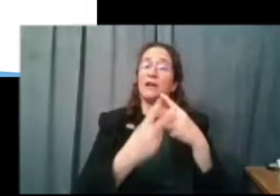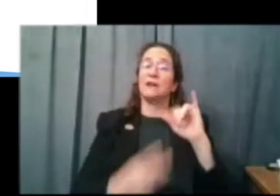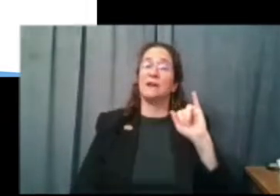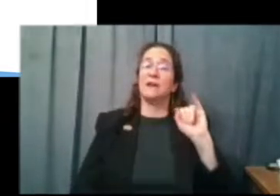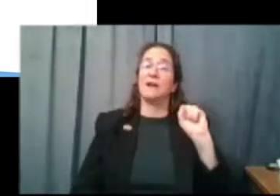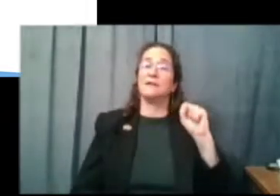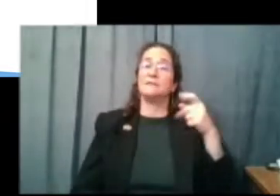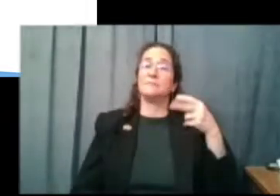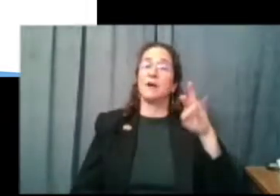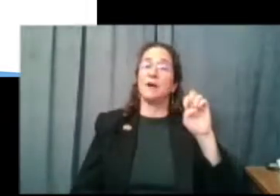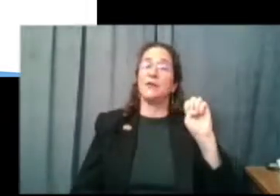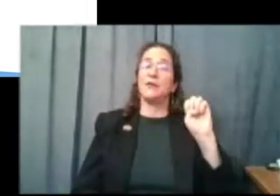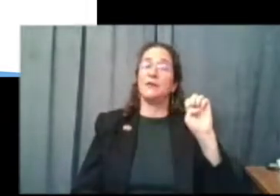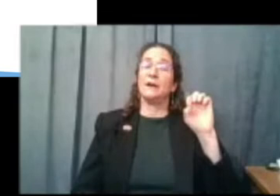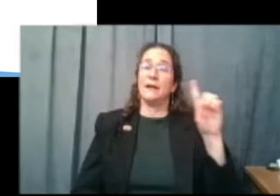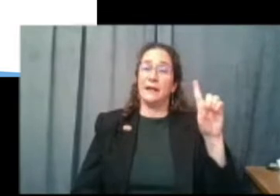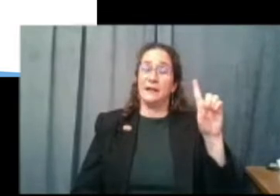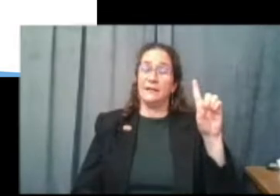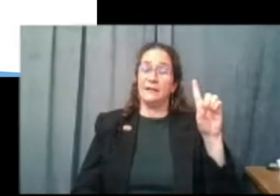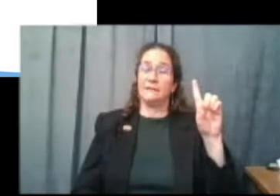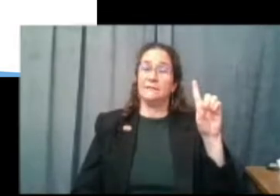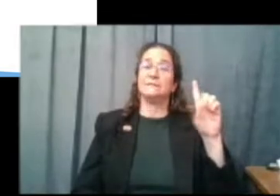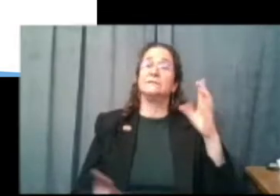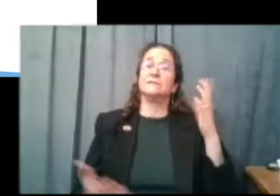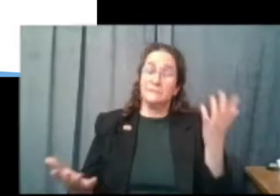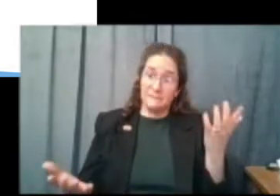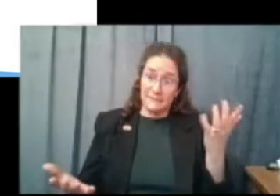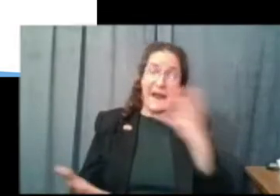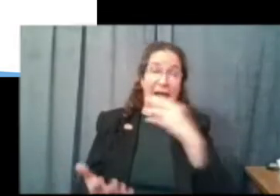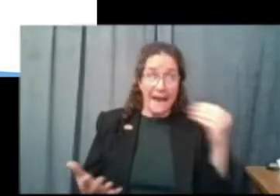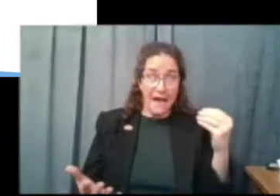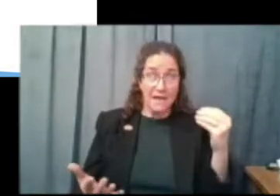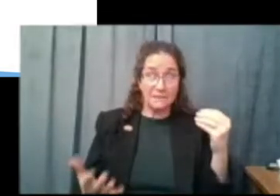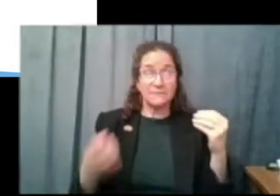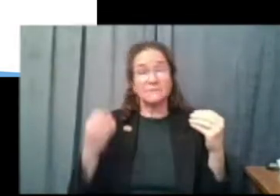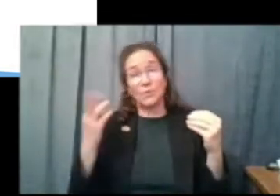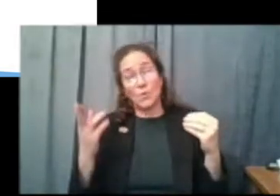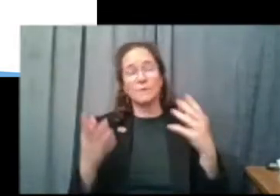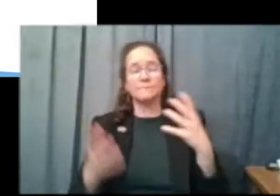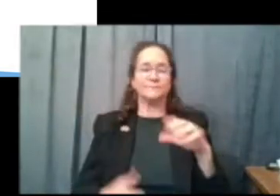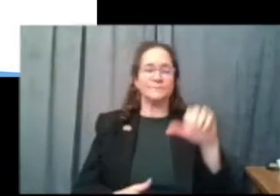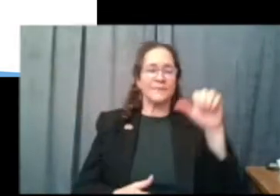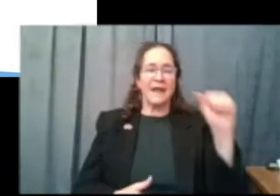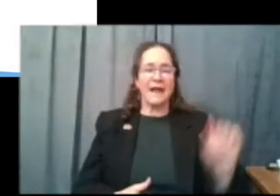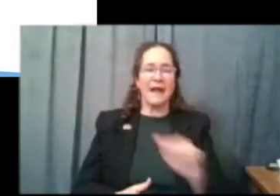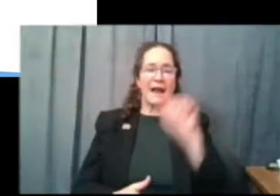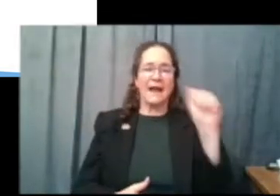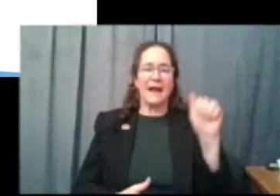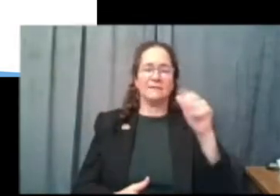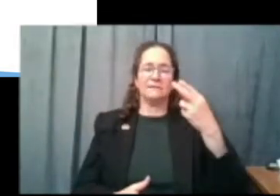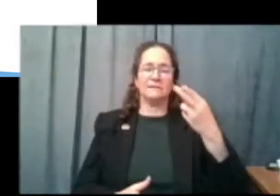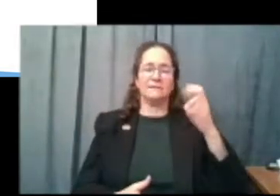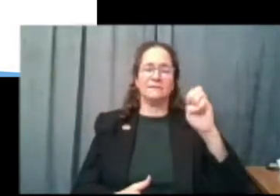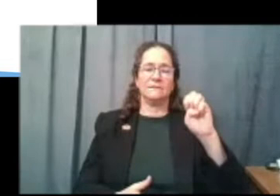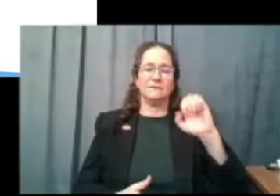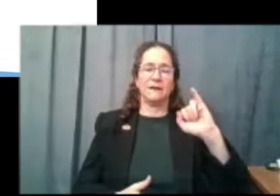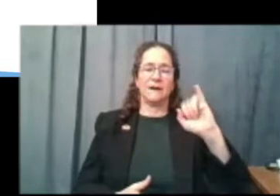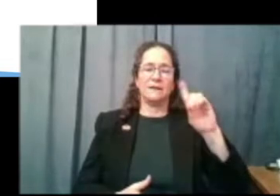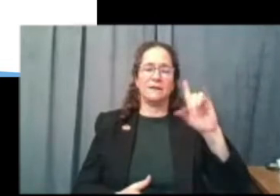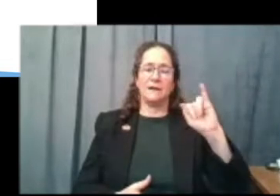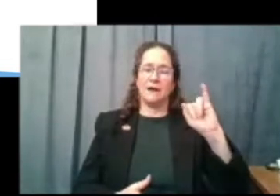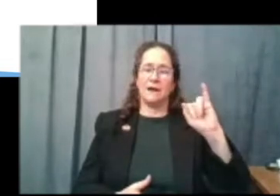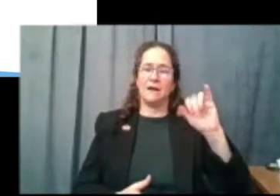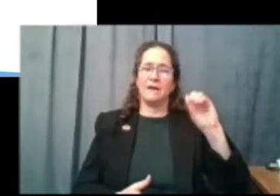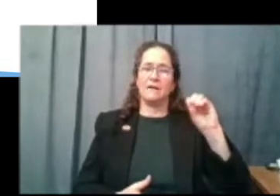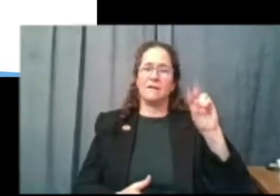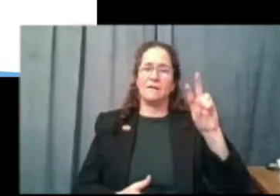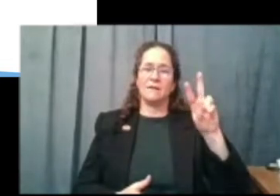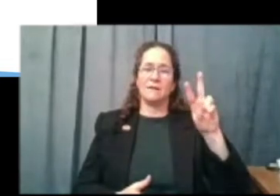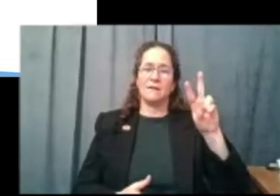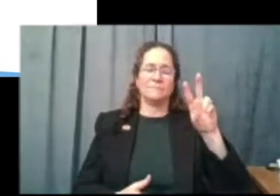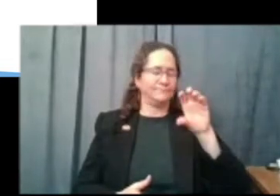Or, and you can use Heidi's @Heidiorvash.